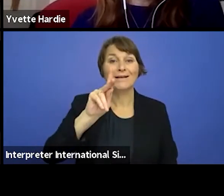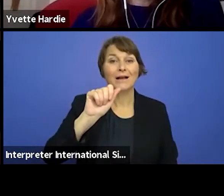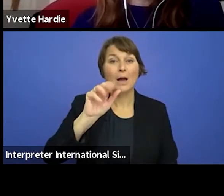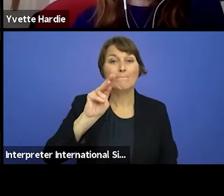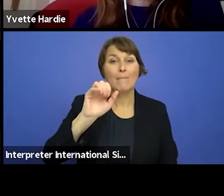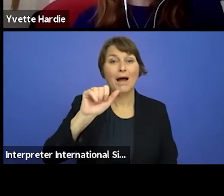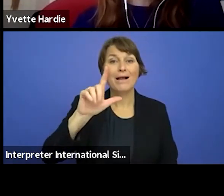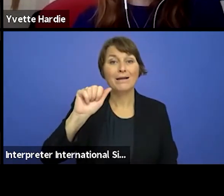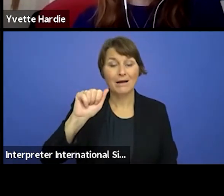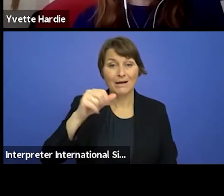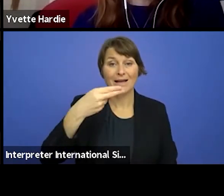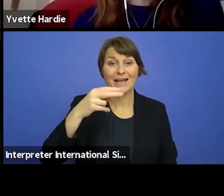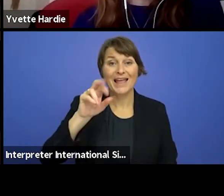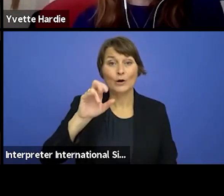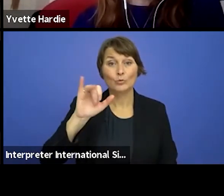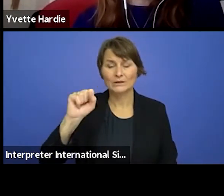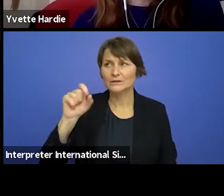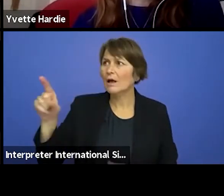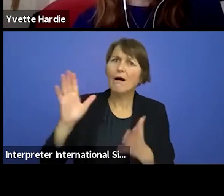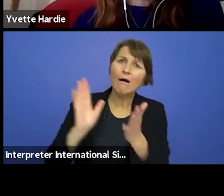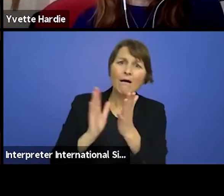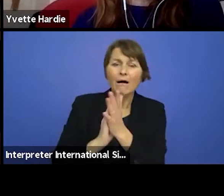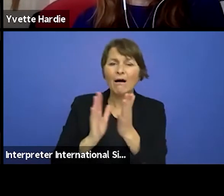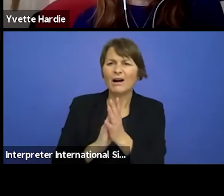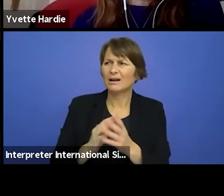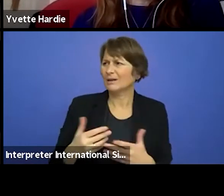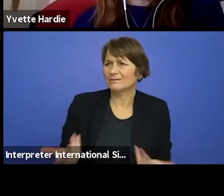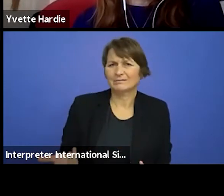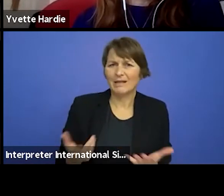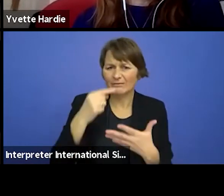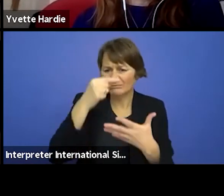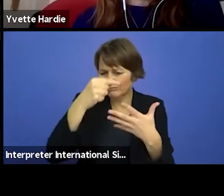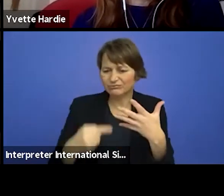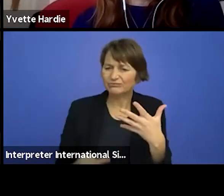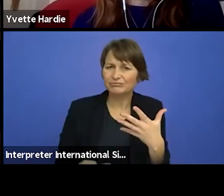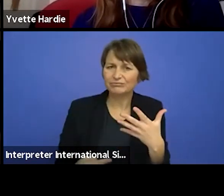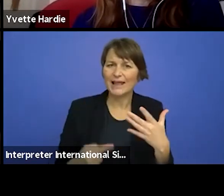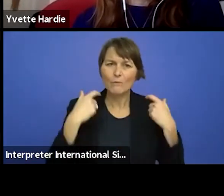things you know what I mean. And I think it's also like a problem of how we focus on differences you